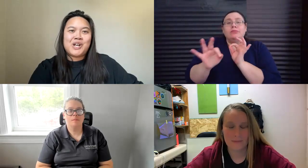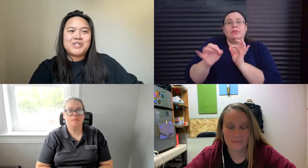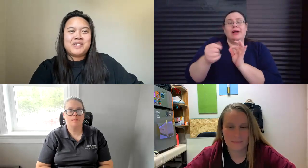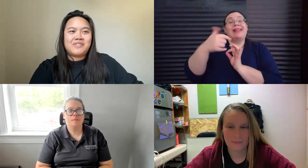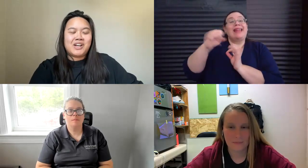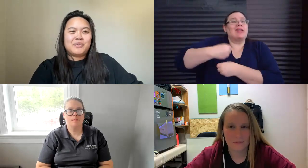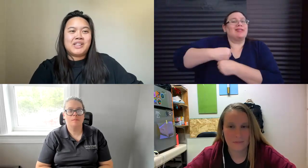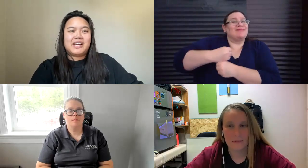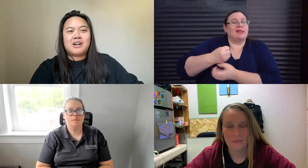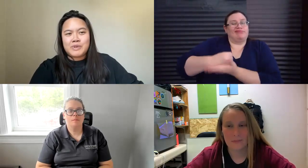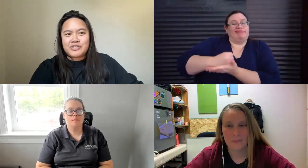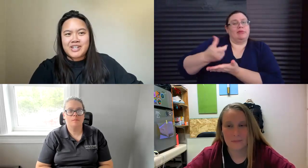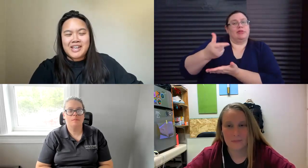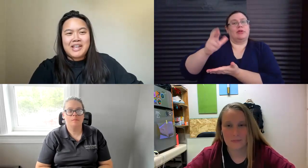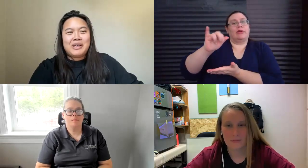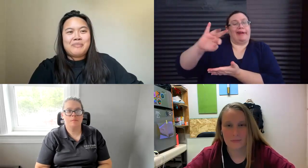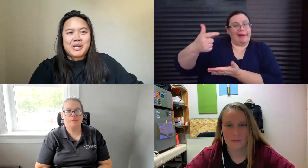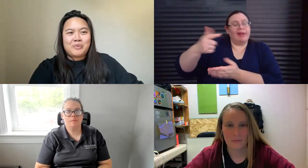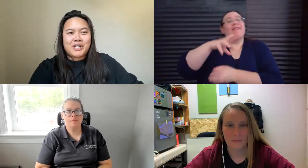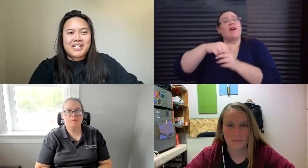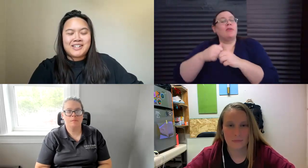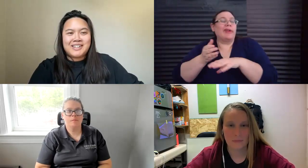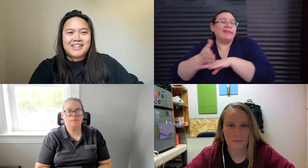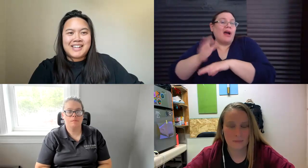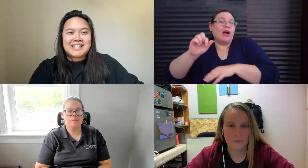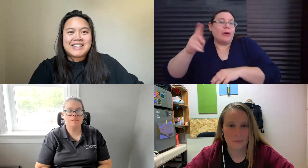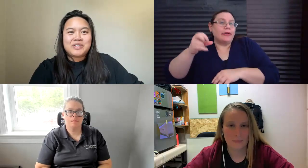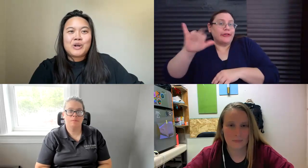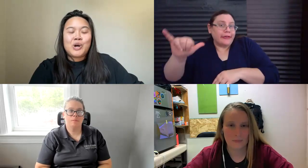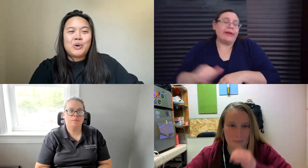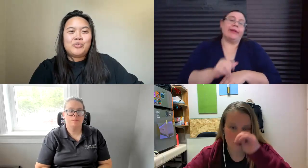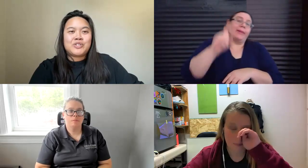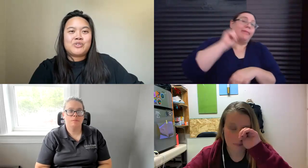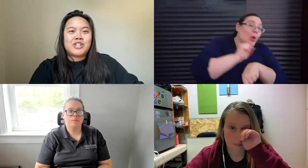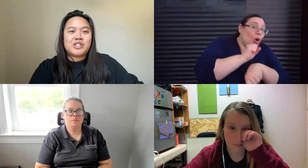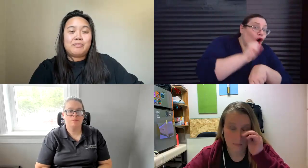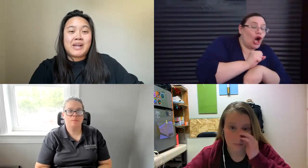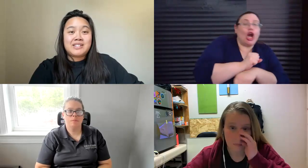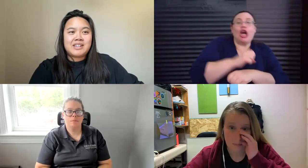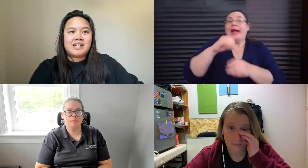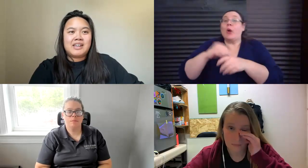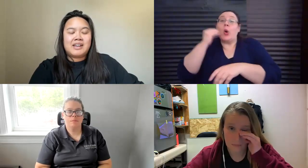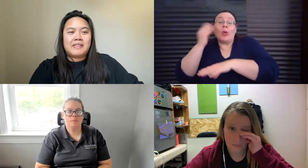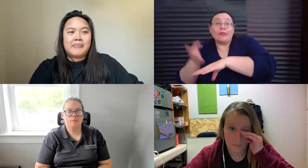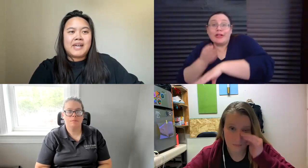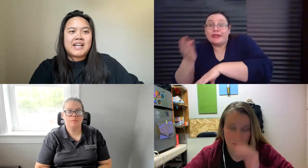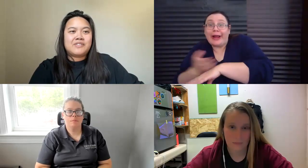She's also involved with light carpentry, metal working, interior home restoration and painting.